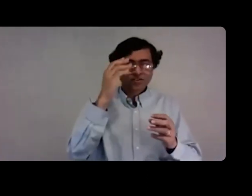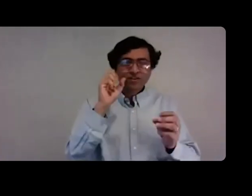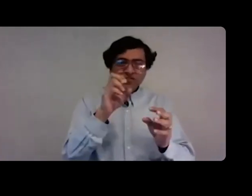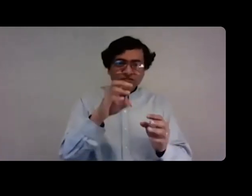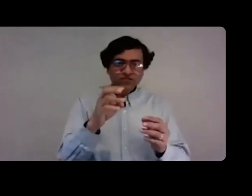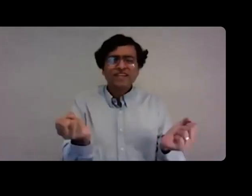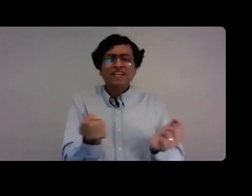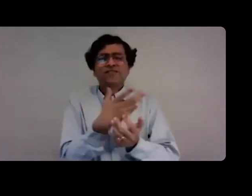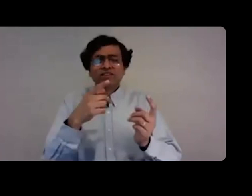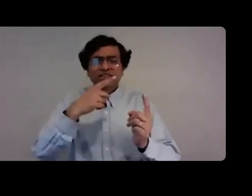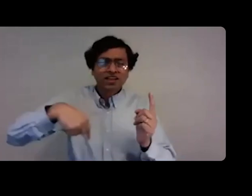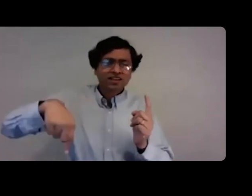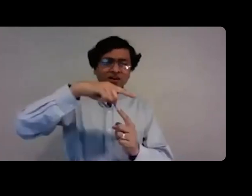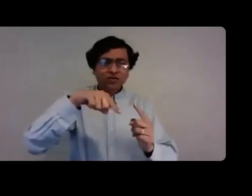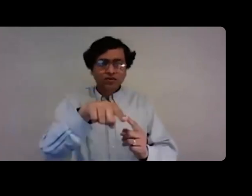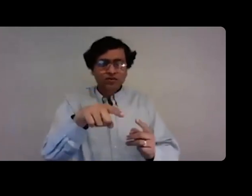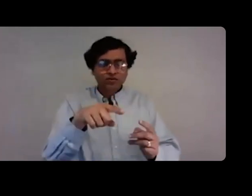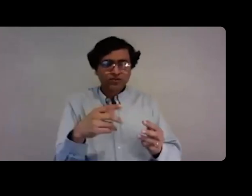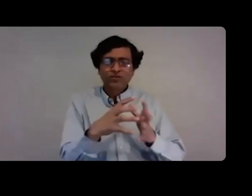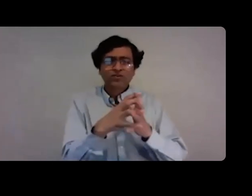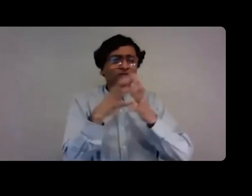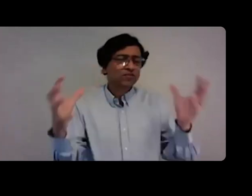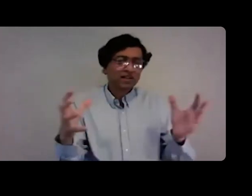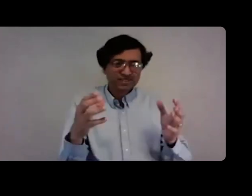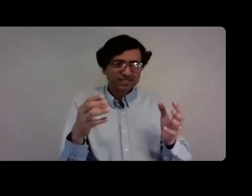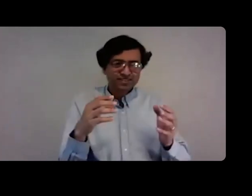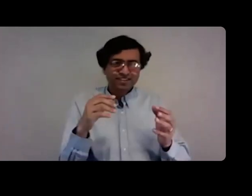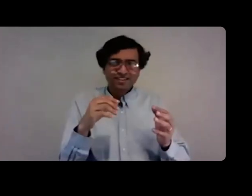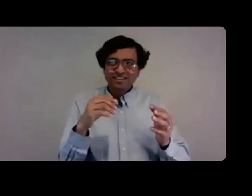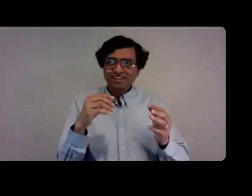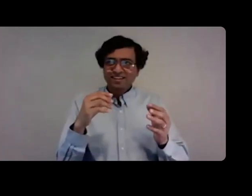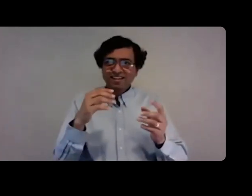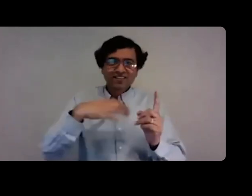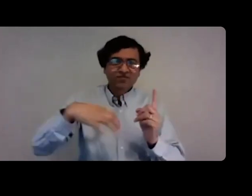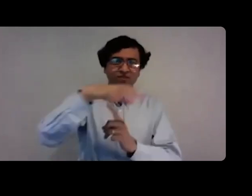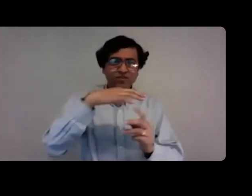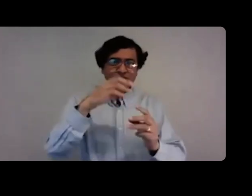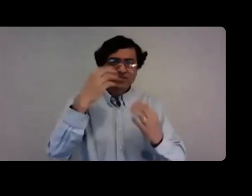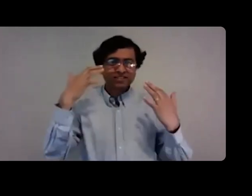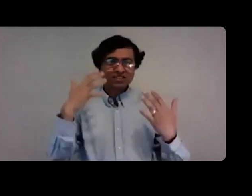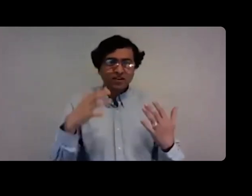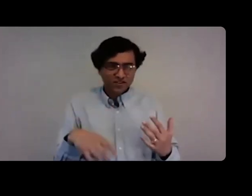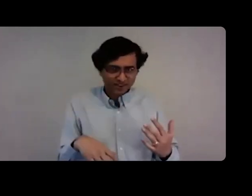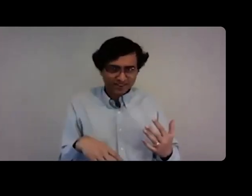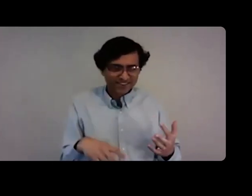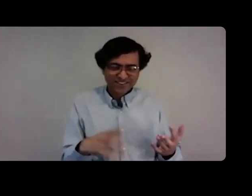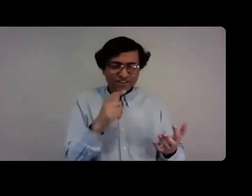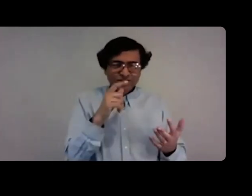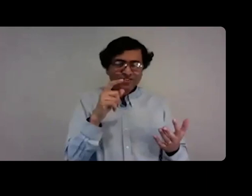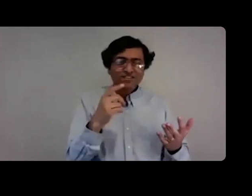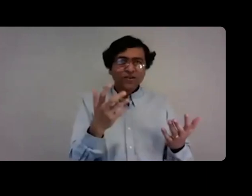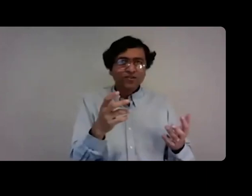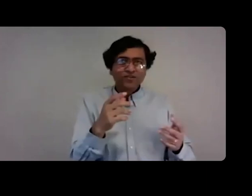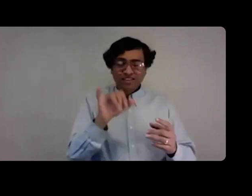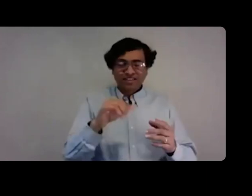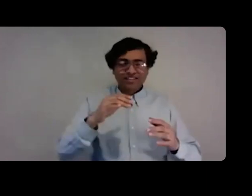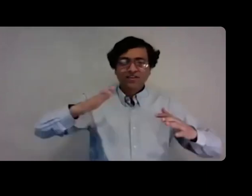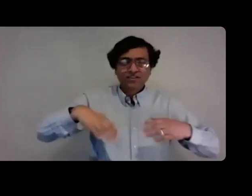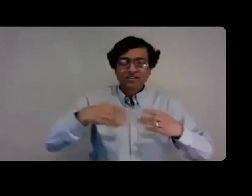that automated captioning subtitling does not so that the viewer gets all the access to the information going on that is not simply